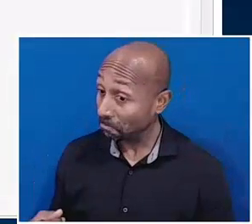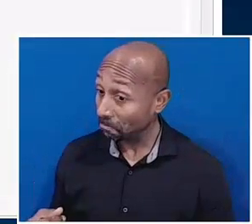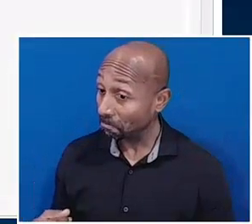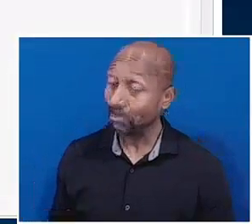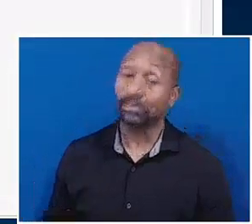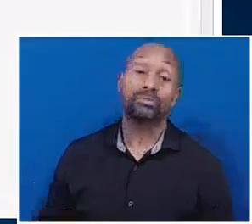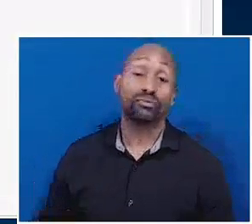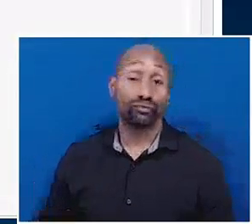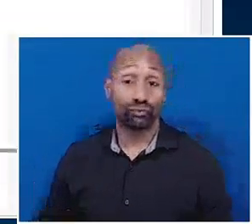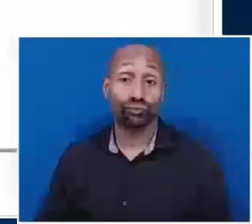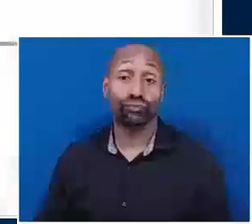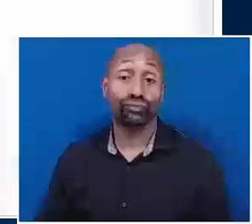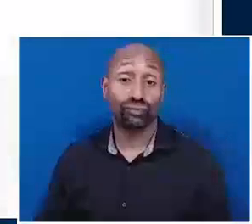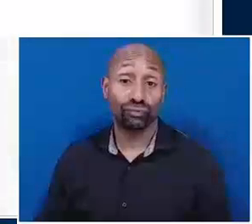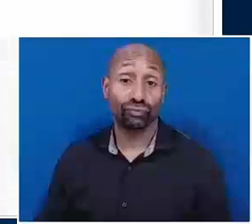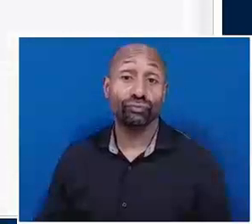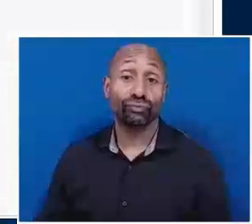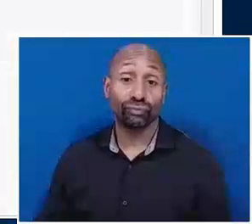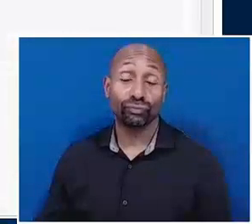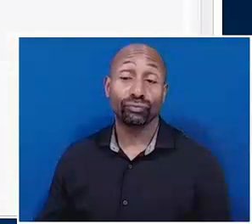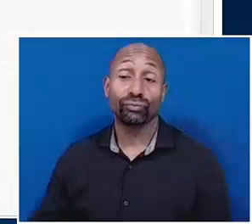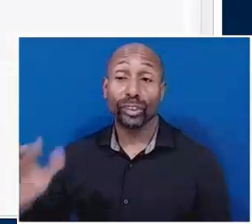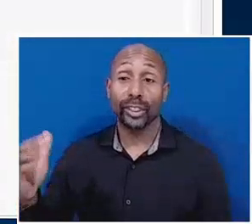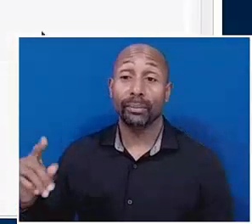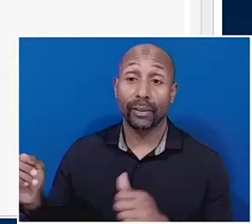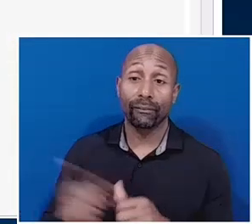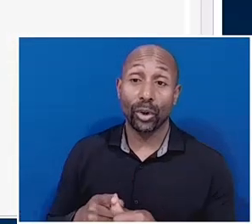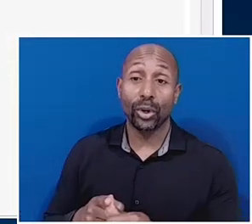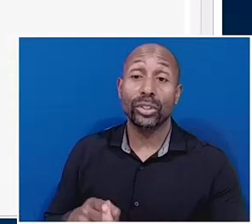And I think the first yellow is on page 64.